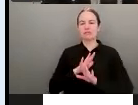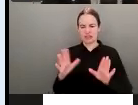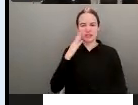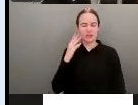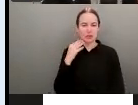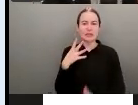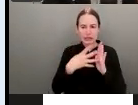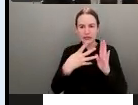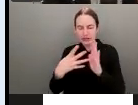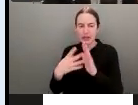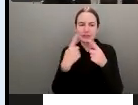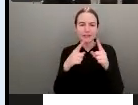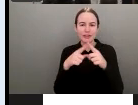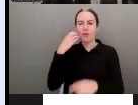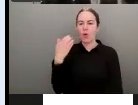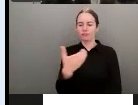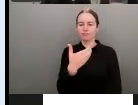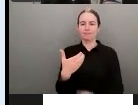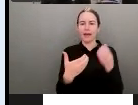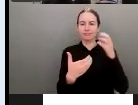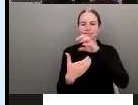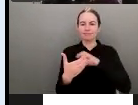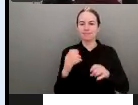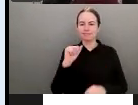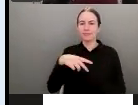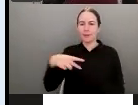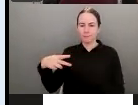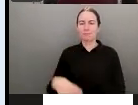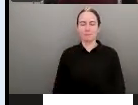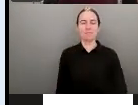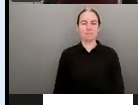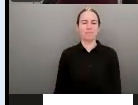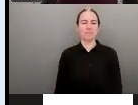And initially, it was rather difficult to get my head around